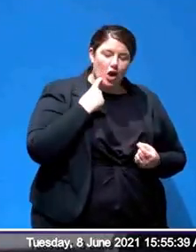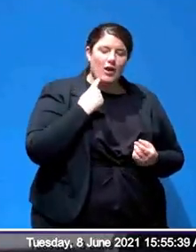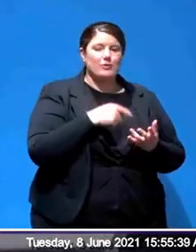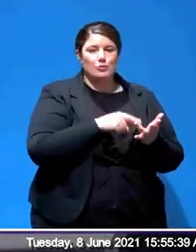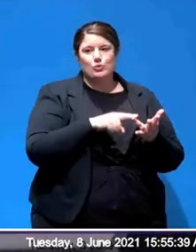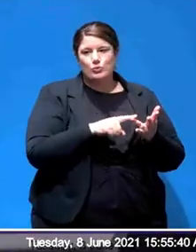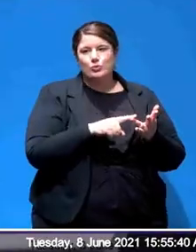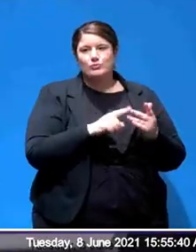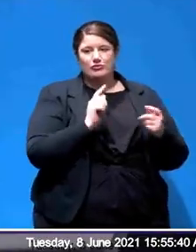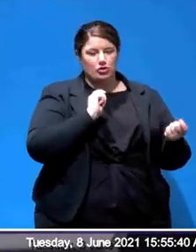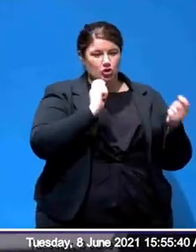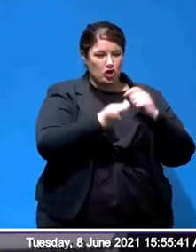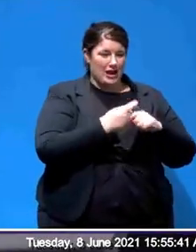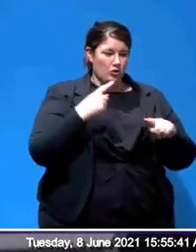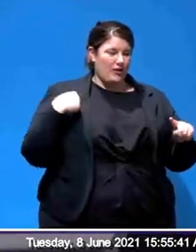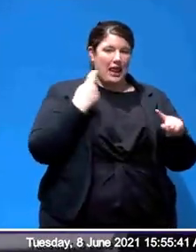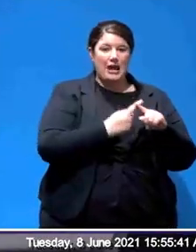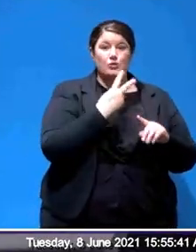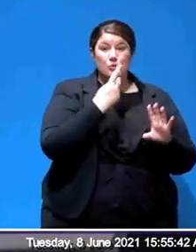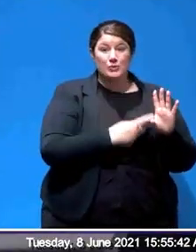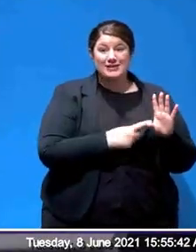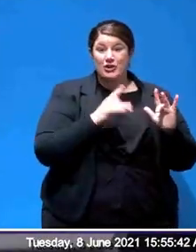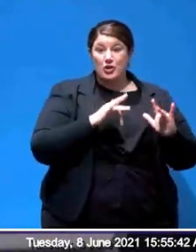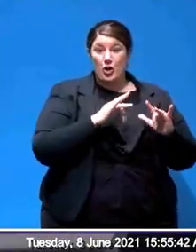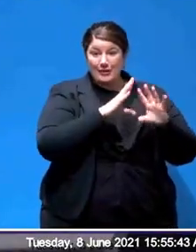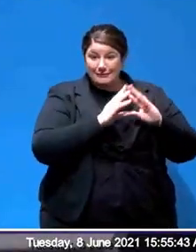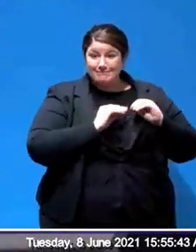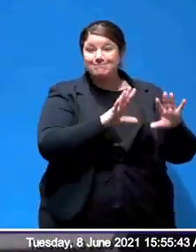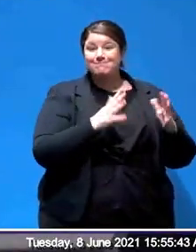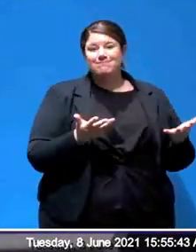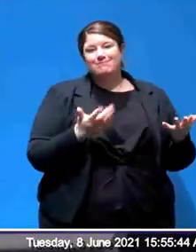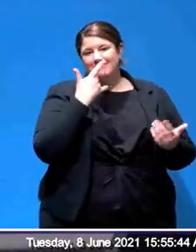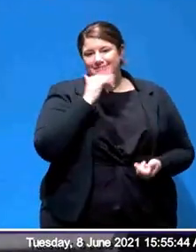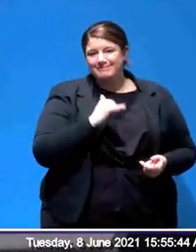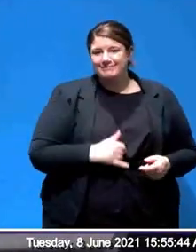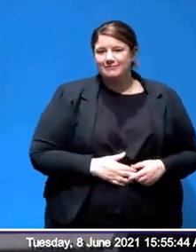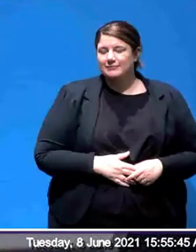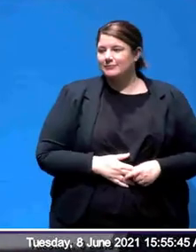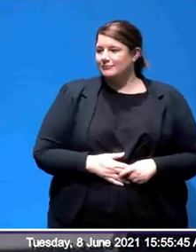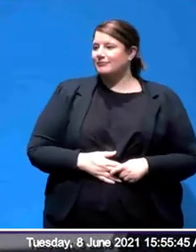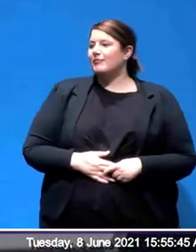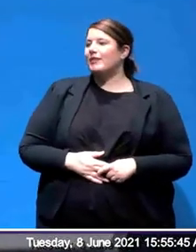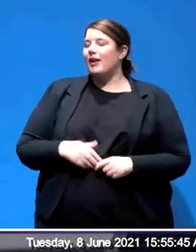last two years and we still have not solved it. We will go back to Ms Bennett.